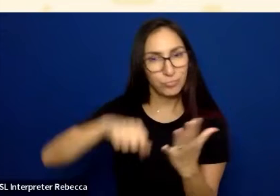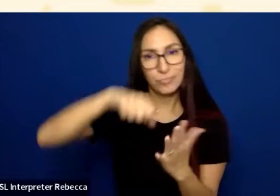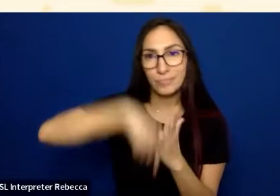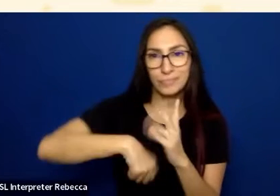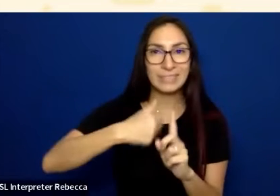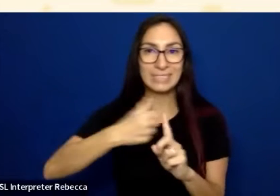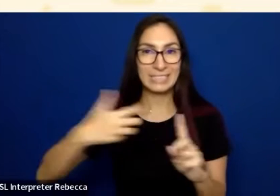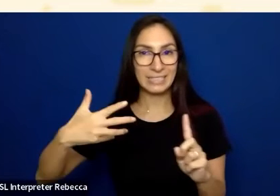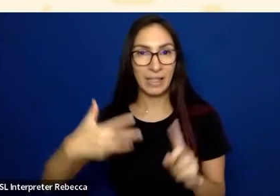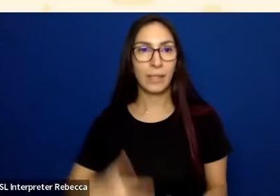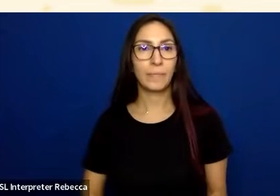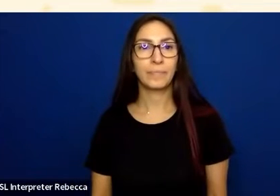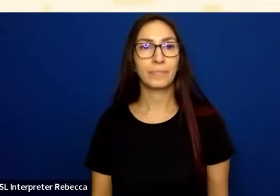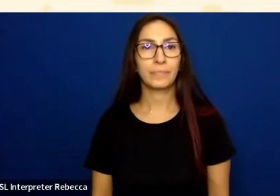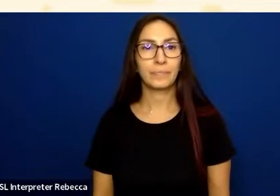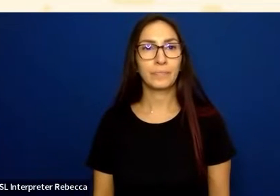Start off with keyboard navigation.